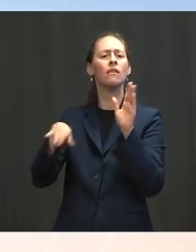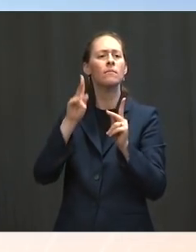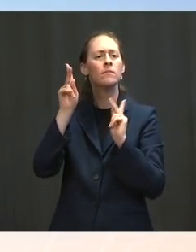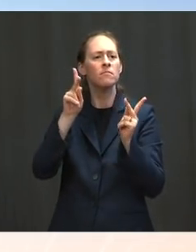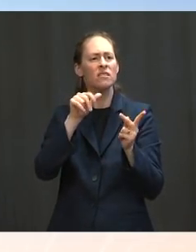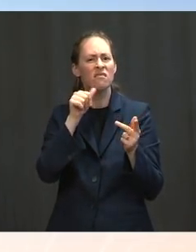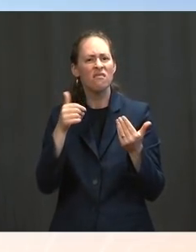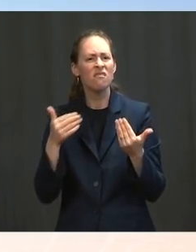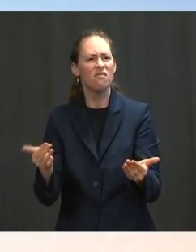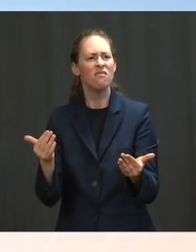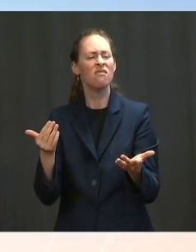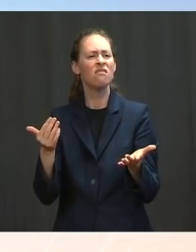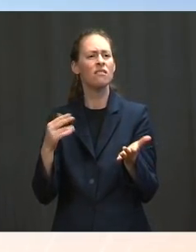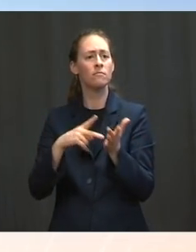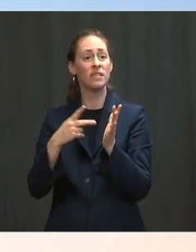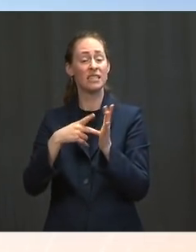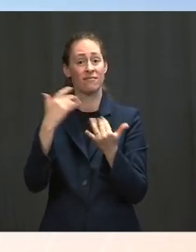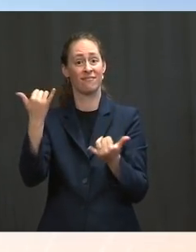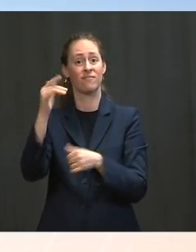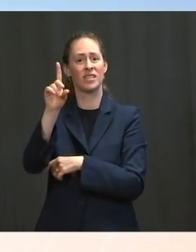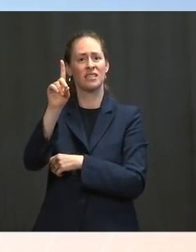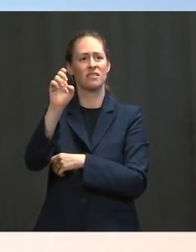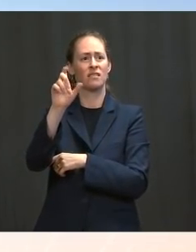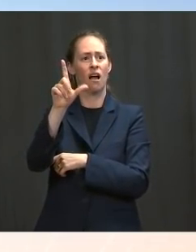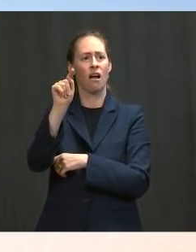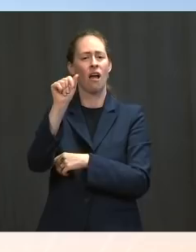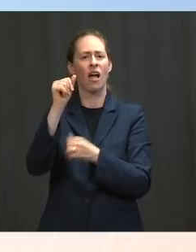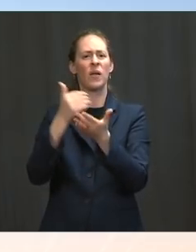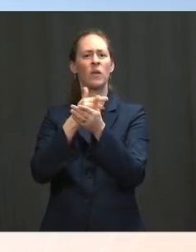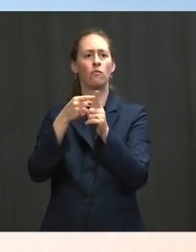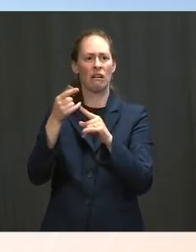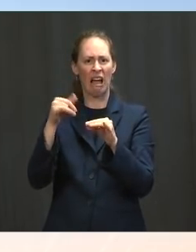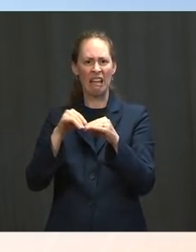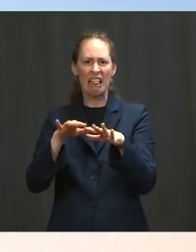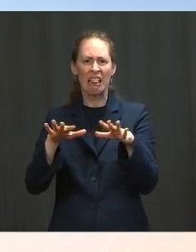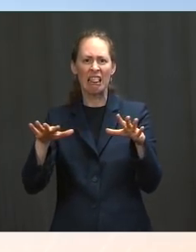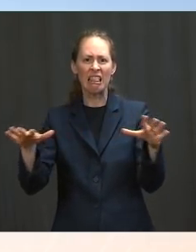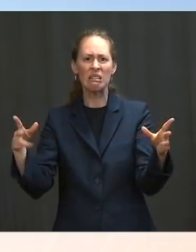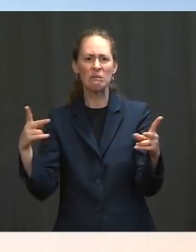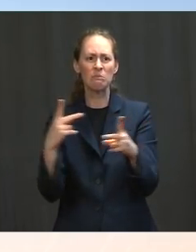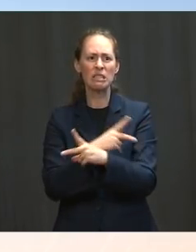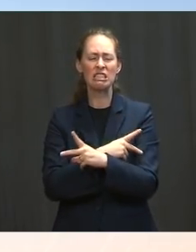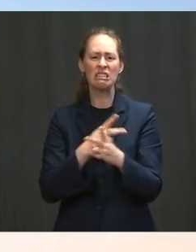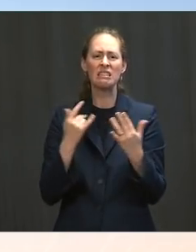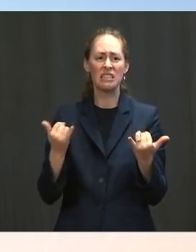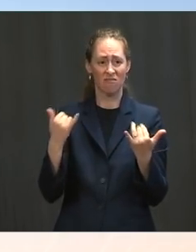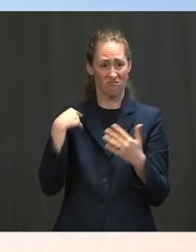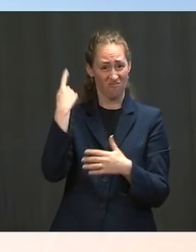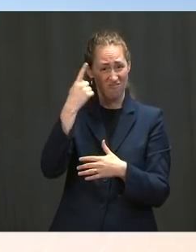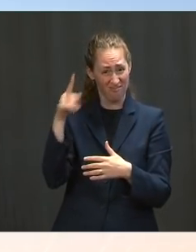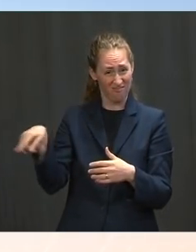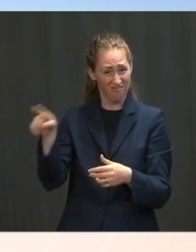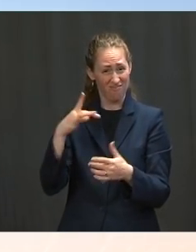in certain places around the country? Like are you guys, like, banging the table? Are you upset? How do you, kind of, go through that,